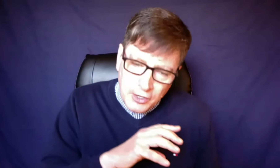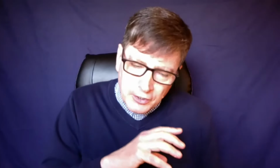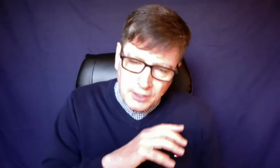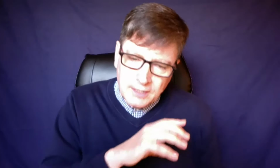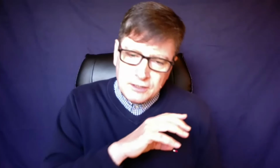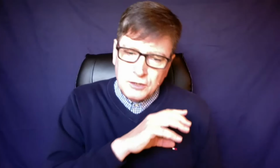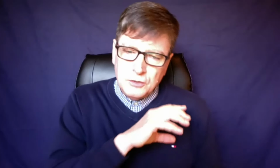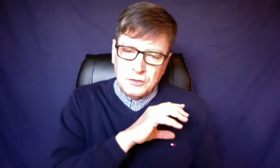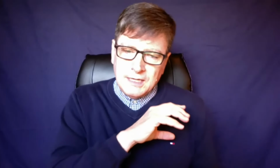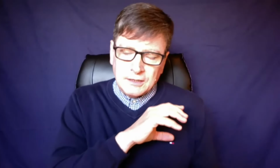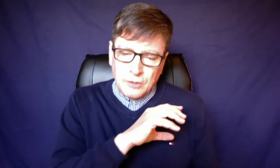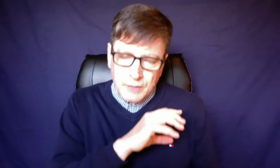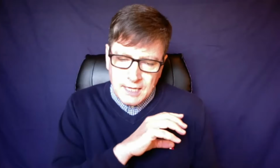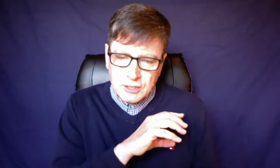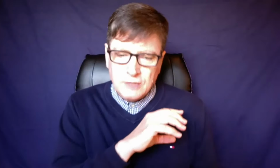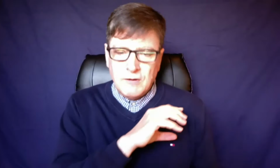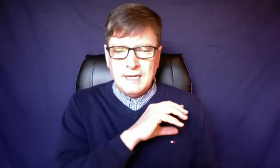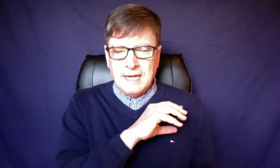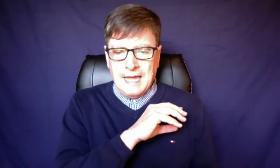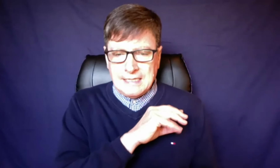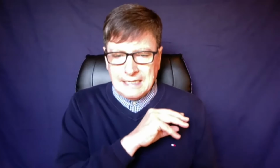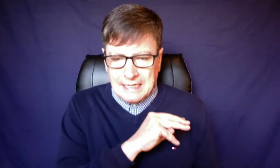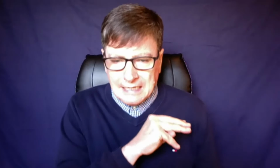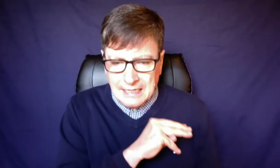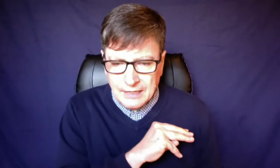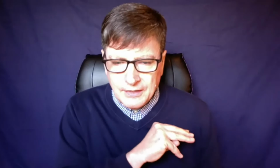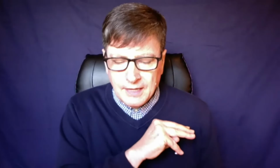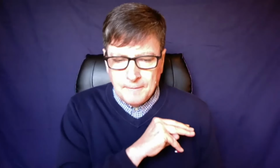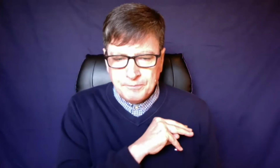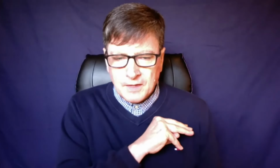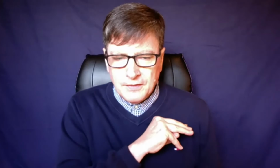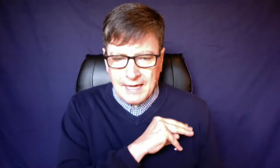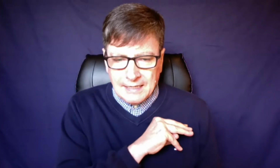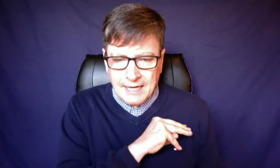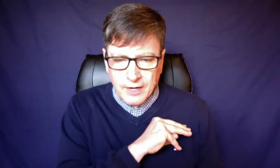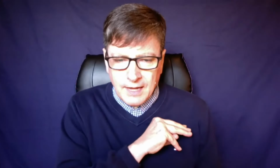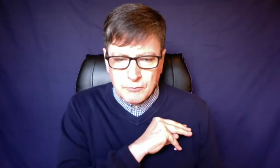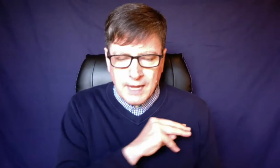name signs that are over the heart and they're respected, when they